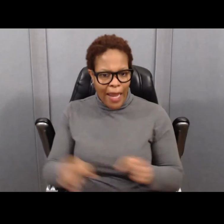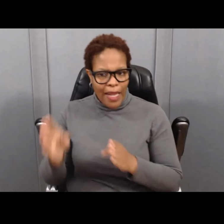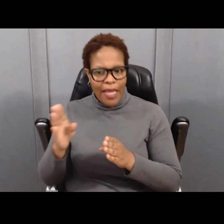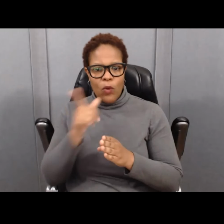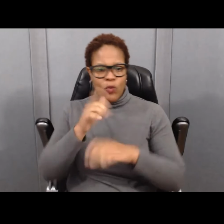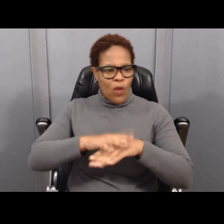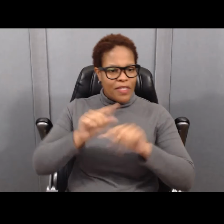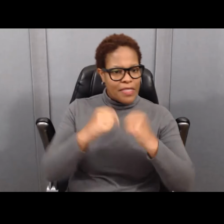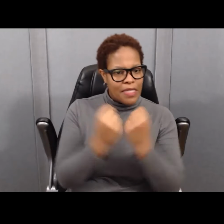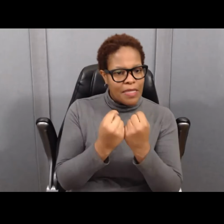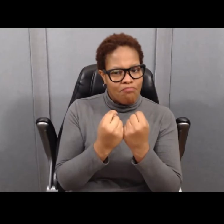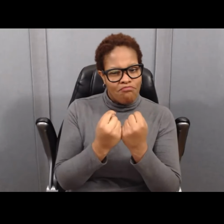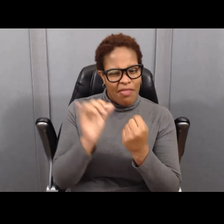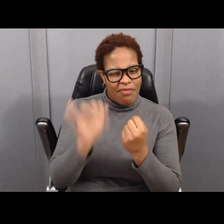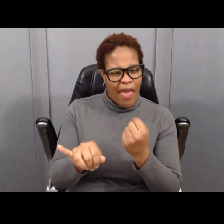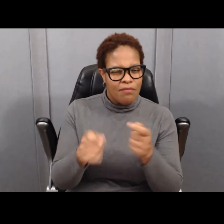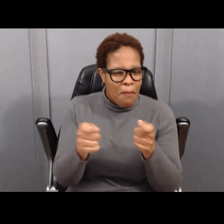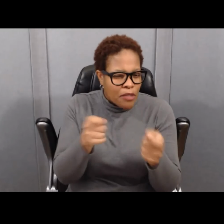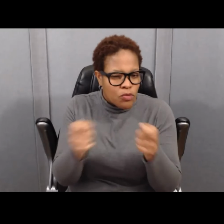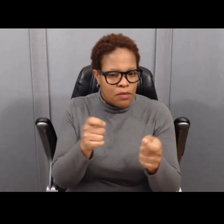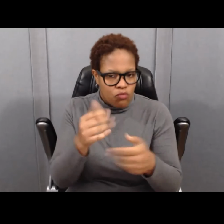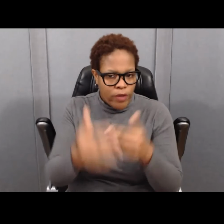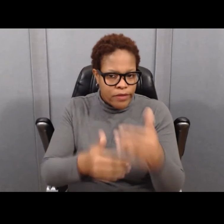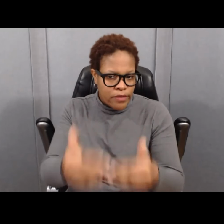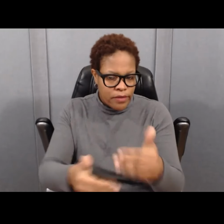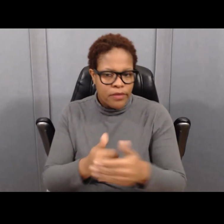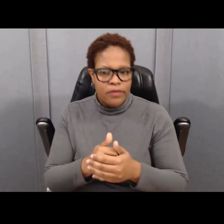the management. And you can see there. So if at that point,